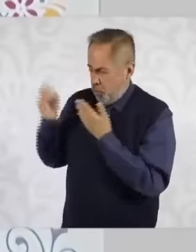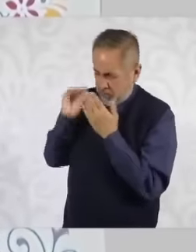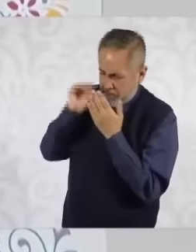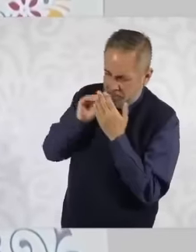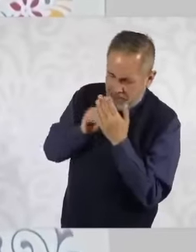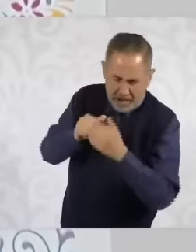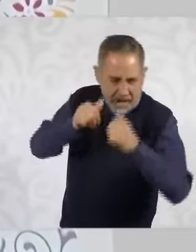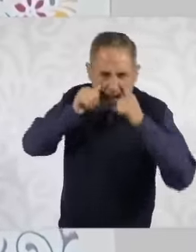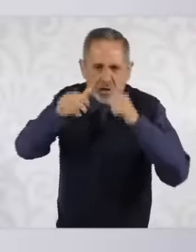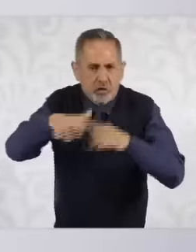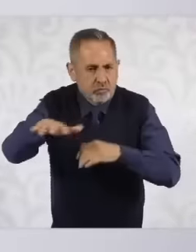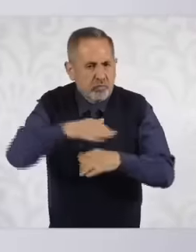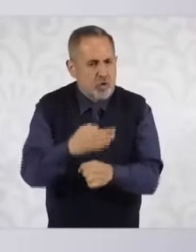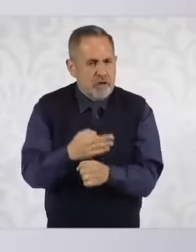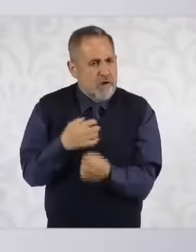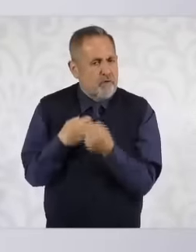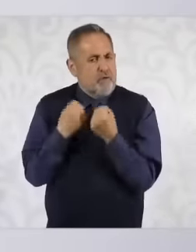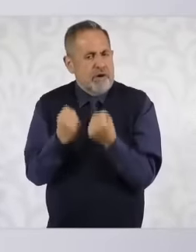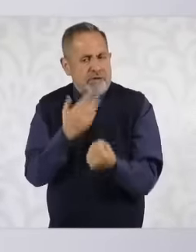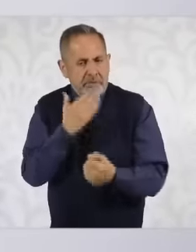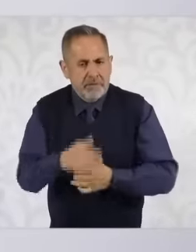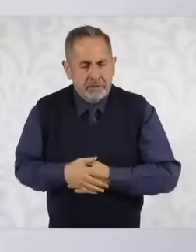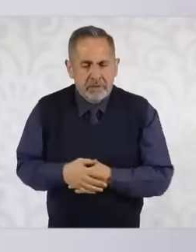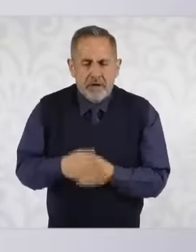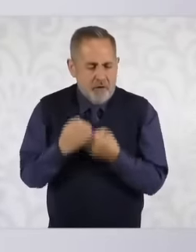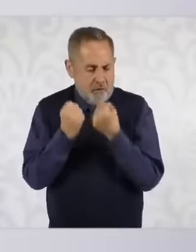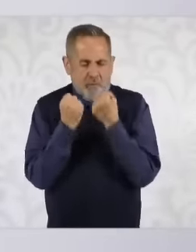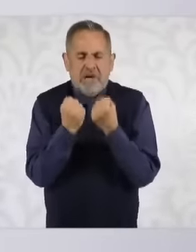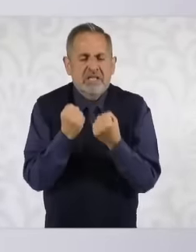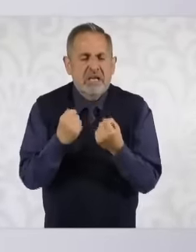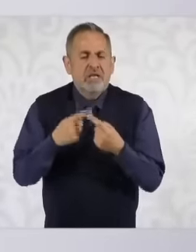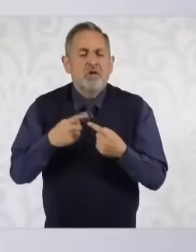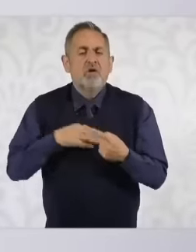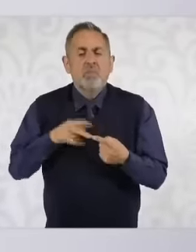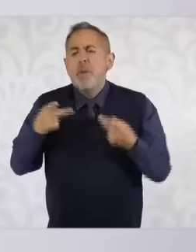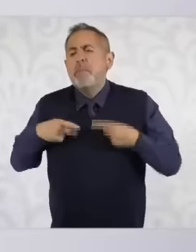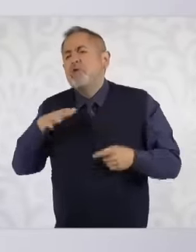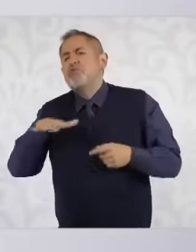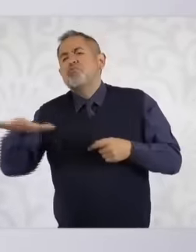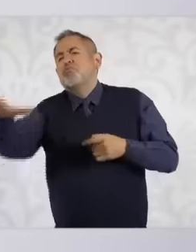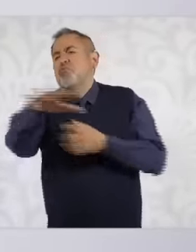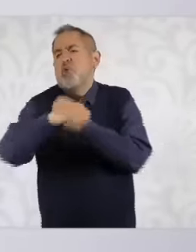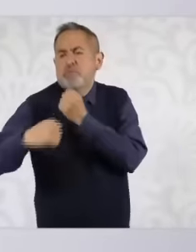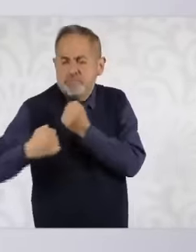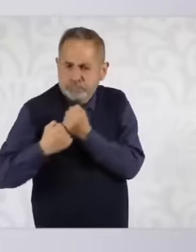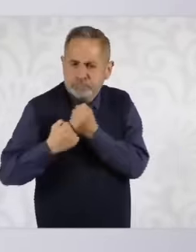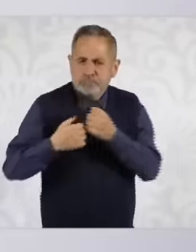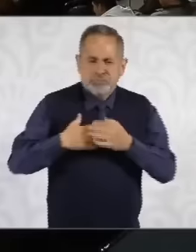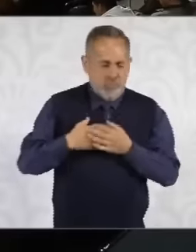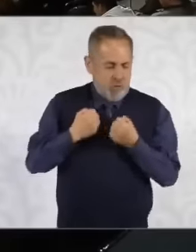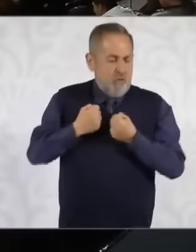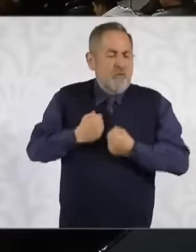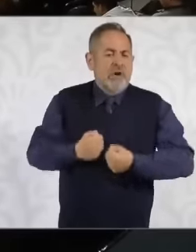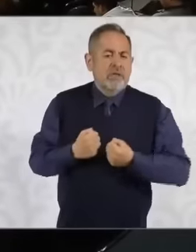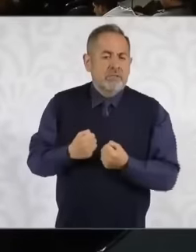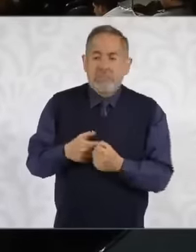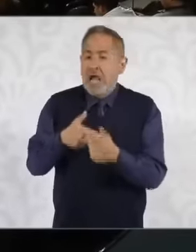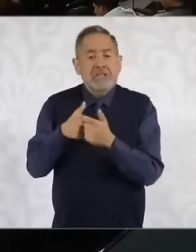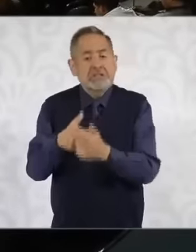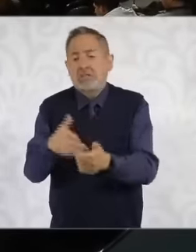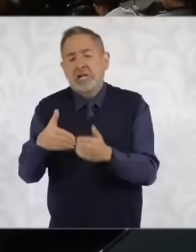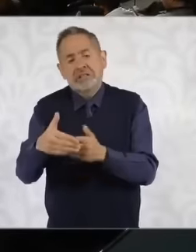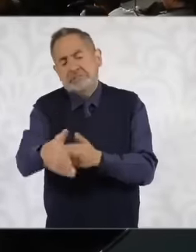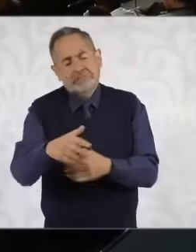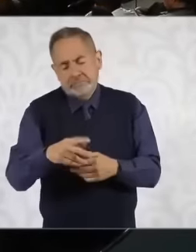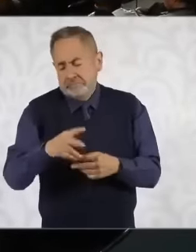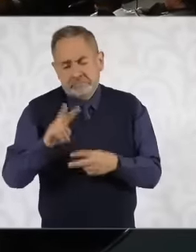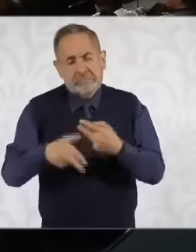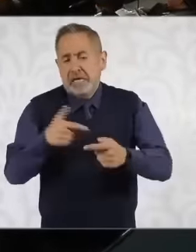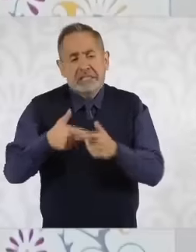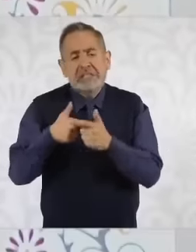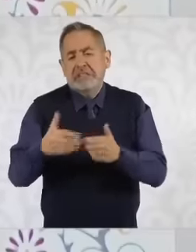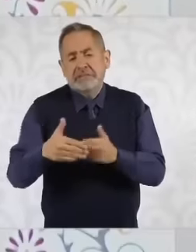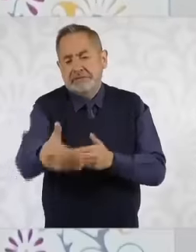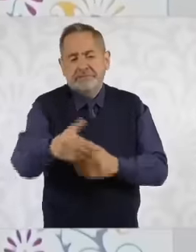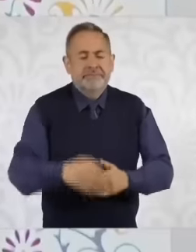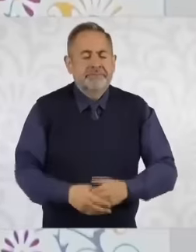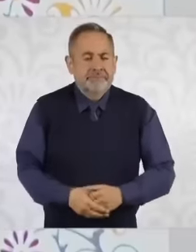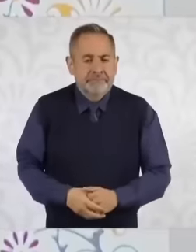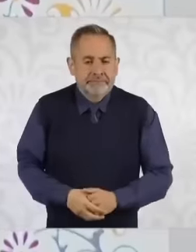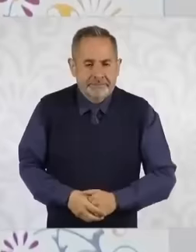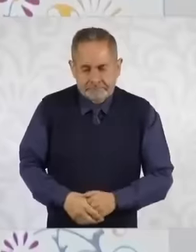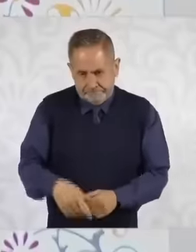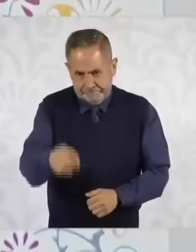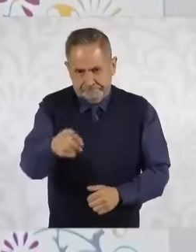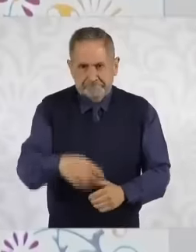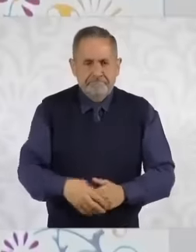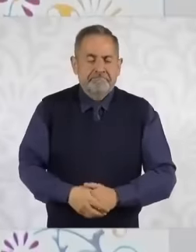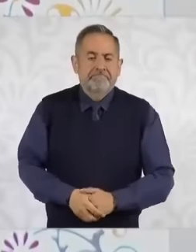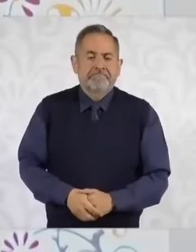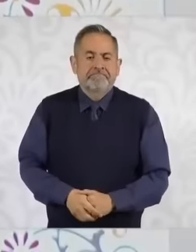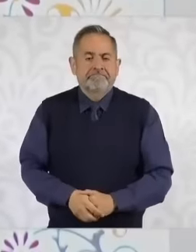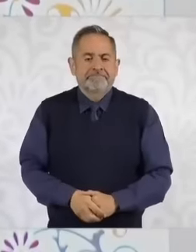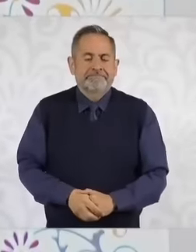fine and let the people give us that strength. And it will continue like this. Thank you. president